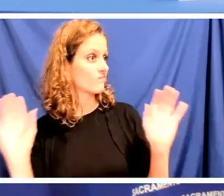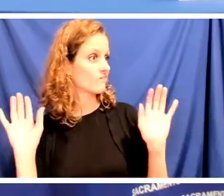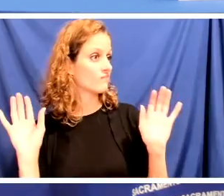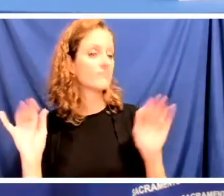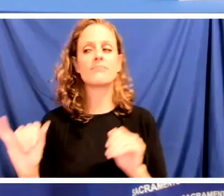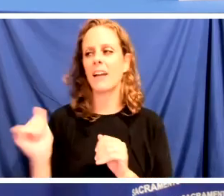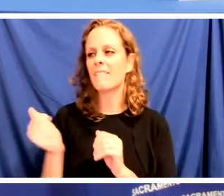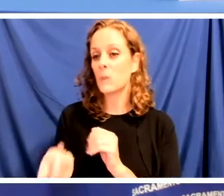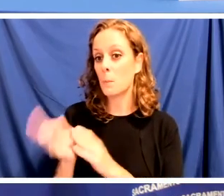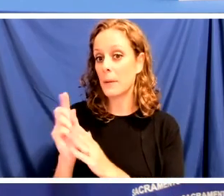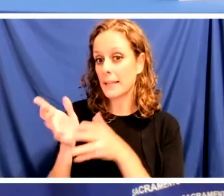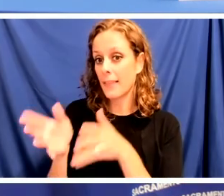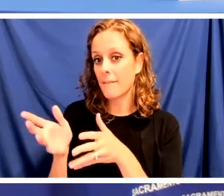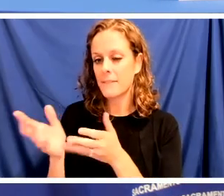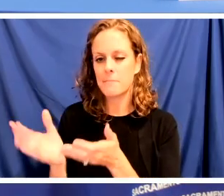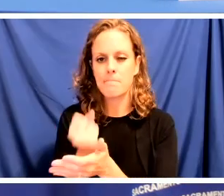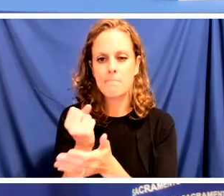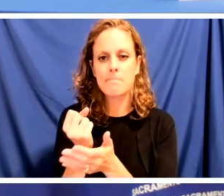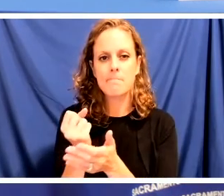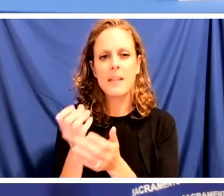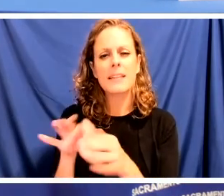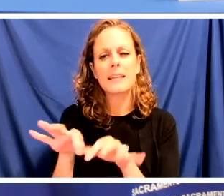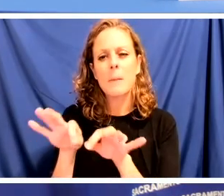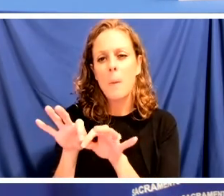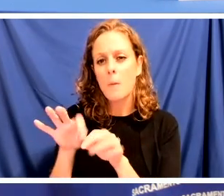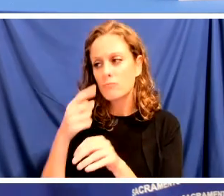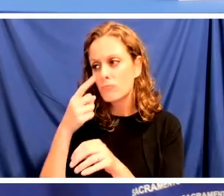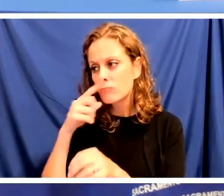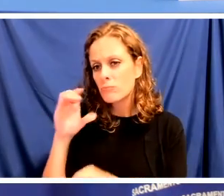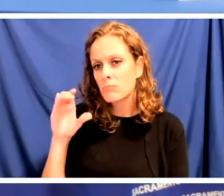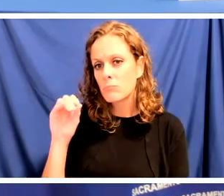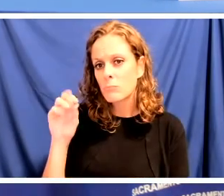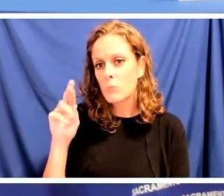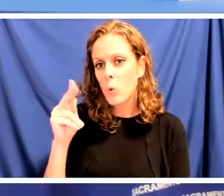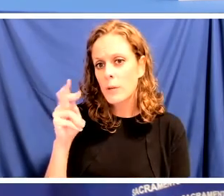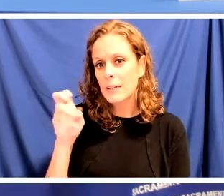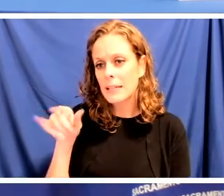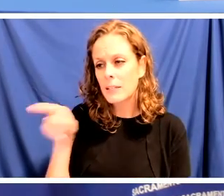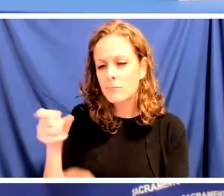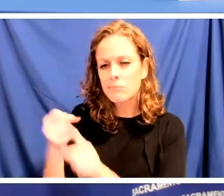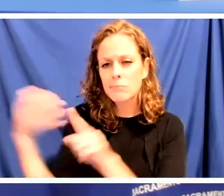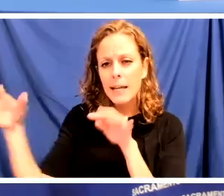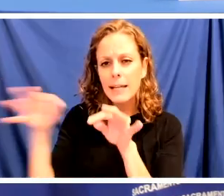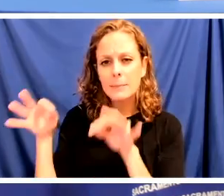SacGov: I think it's important Courtney, if you can just expand on just really briefly the changes and.